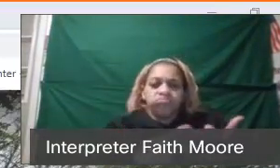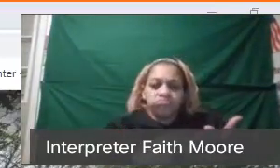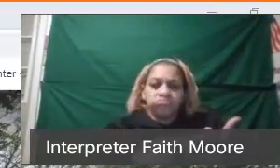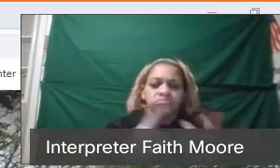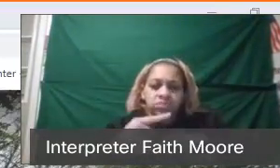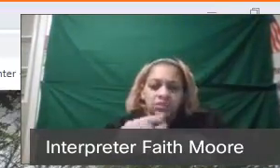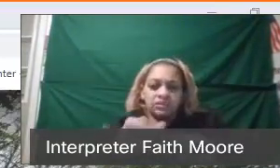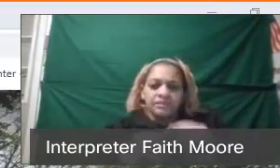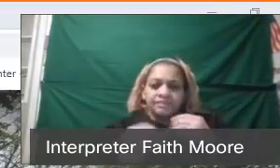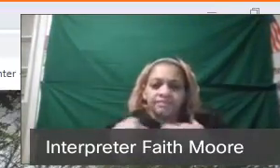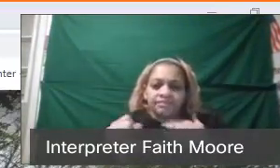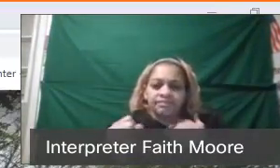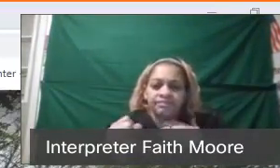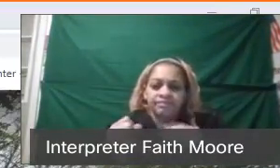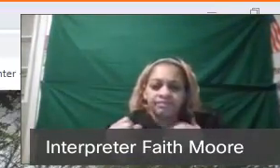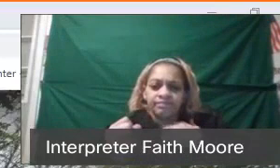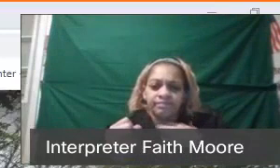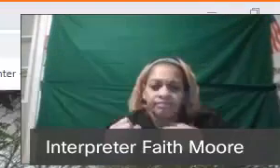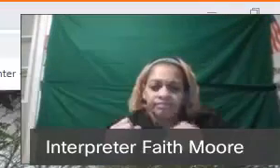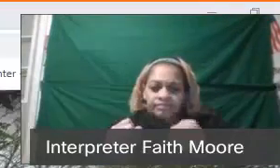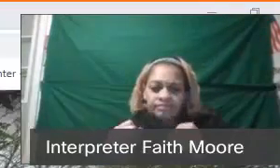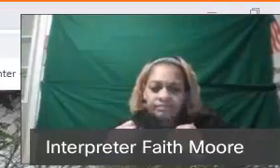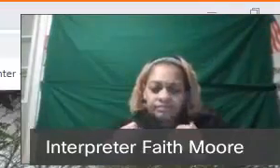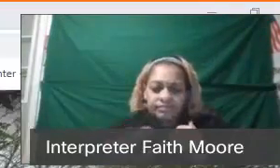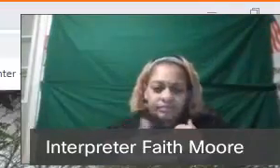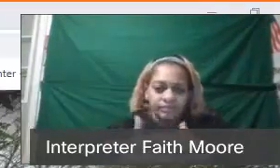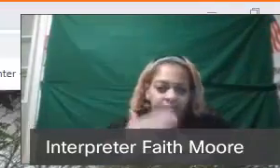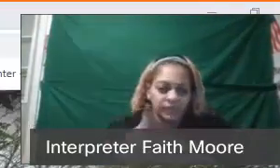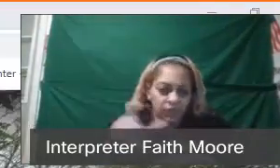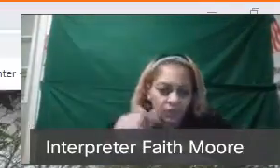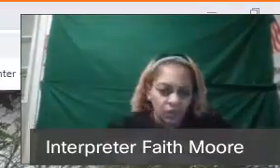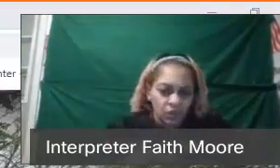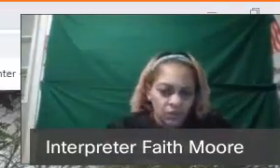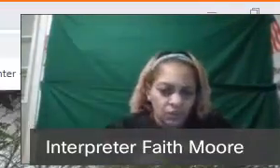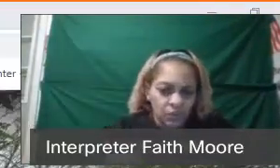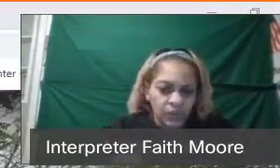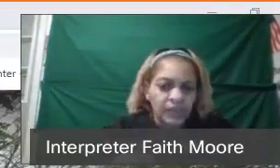Let's follow with this question, we can just discuss this offline and we can get back to you about this question.